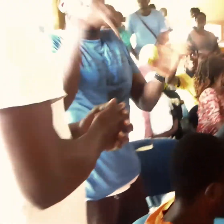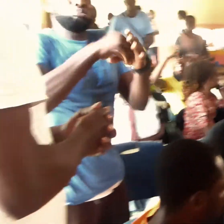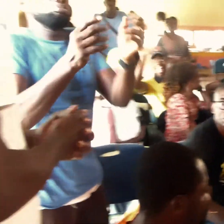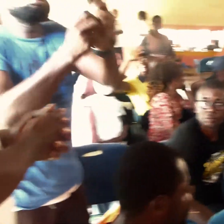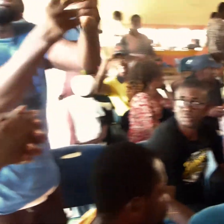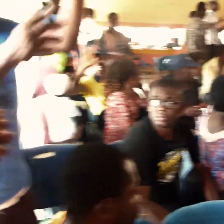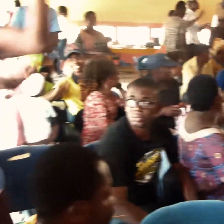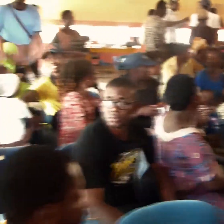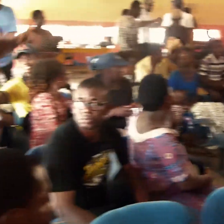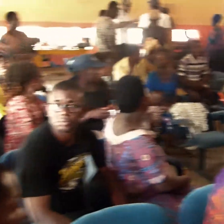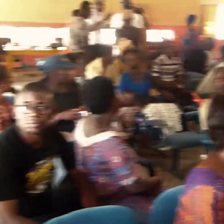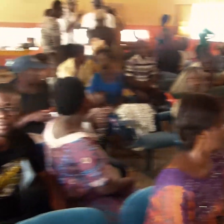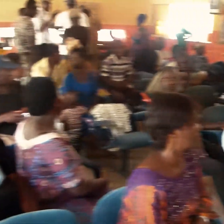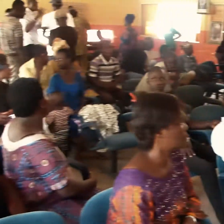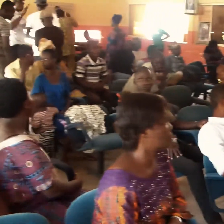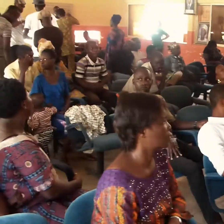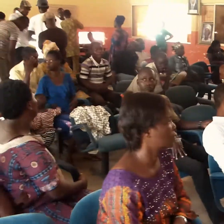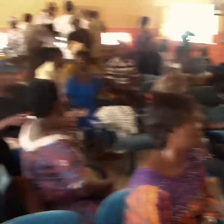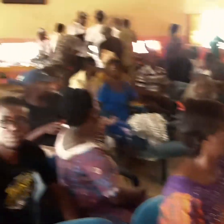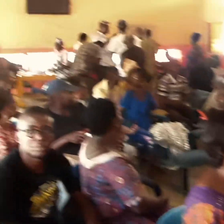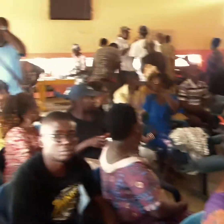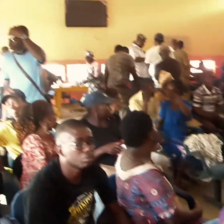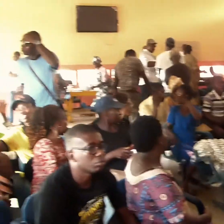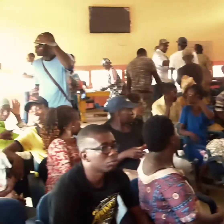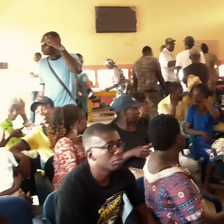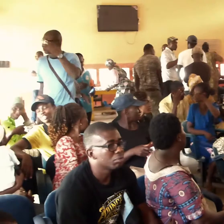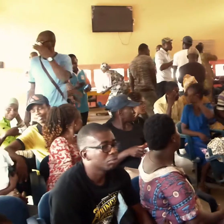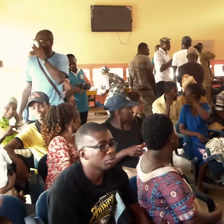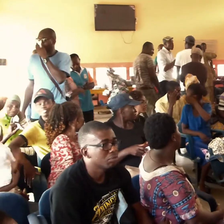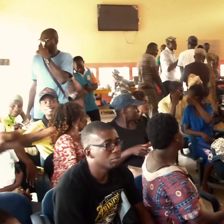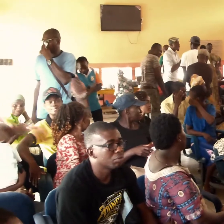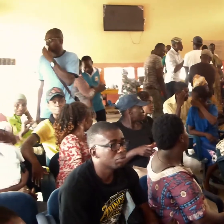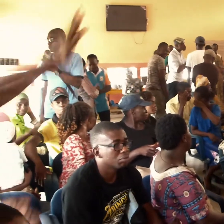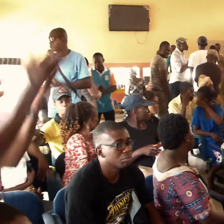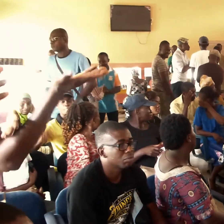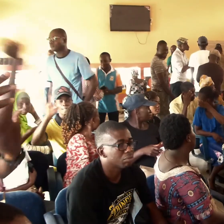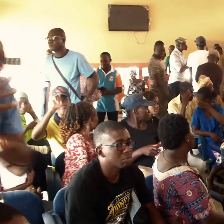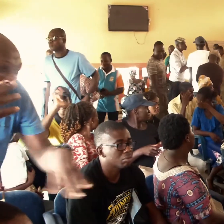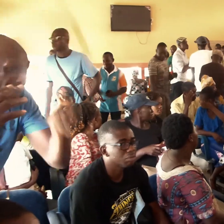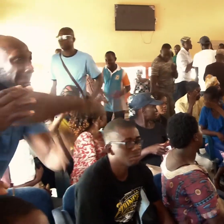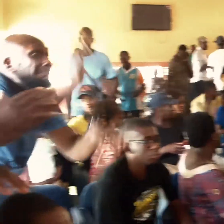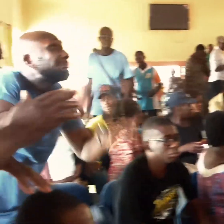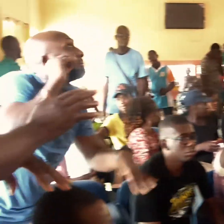supposed to be an awareness amongst the communities that we had indigenous sign languages in